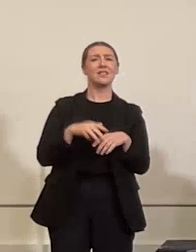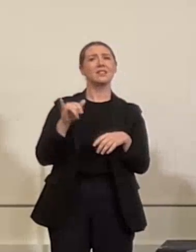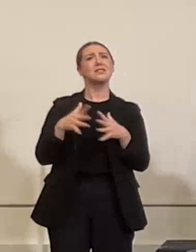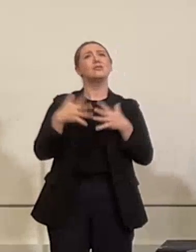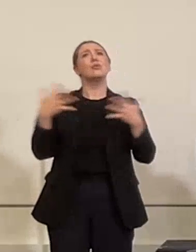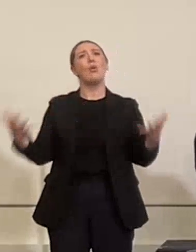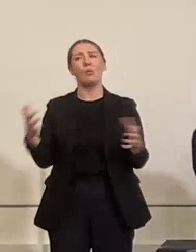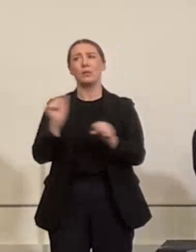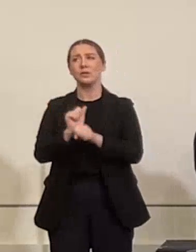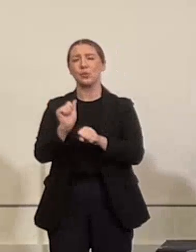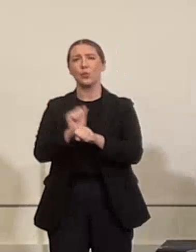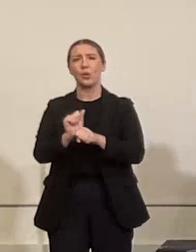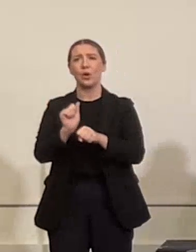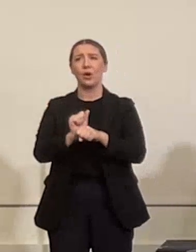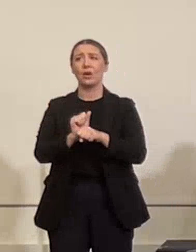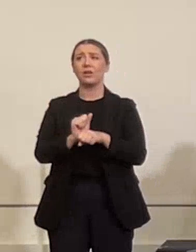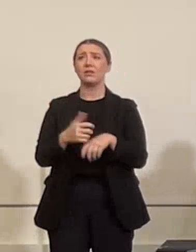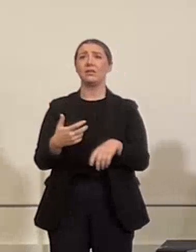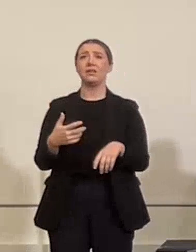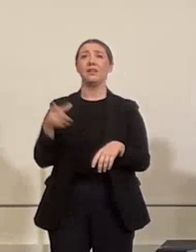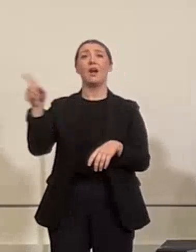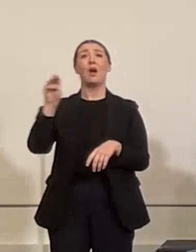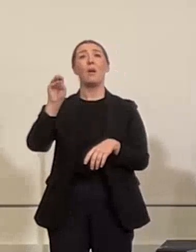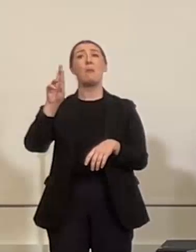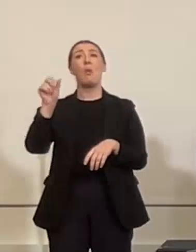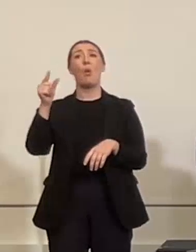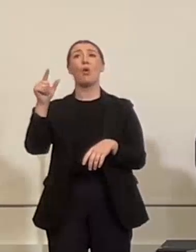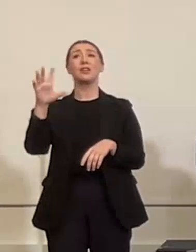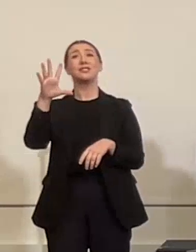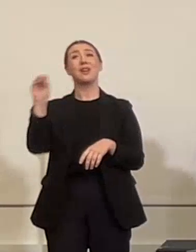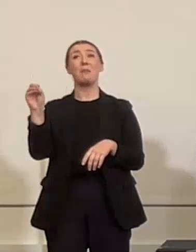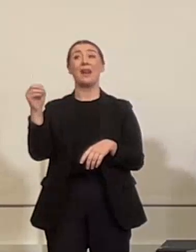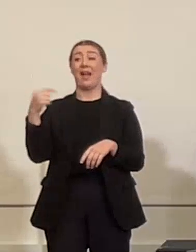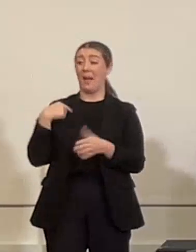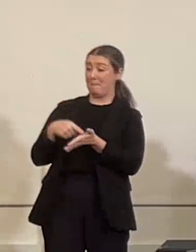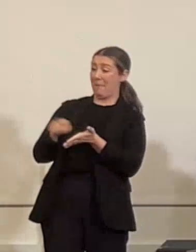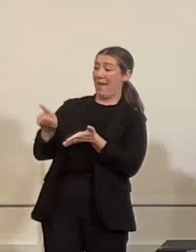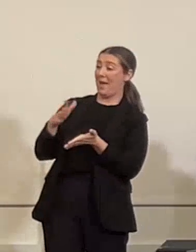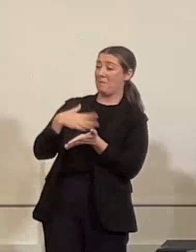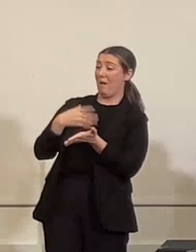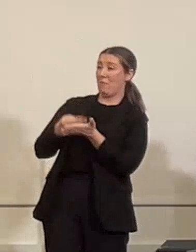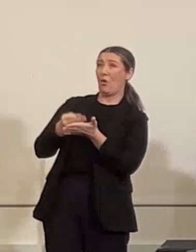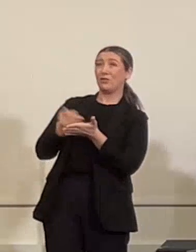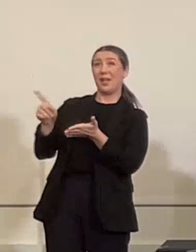company isn't inspired when I pay the mortgage every month. They're just happy I do.